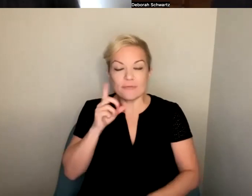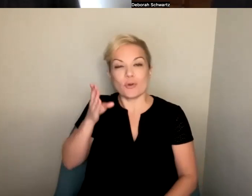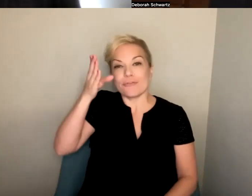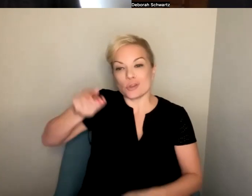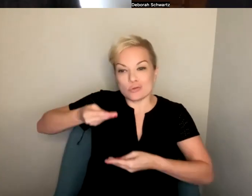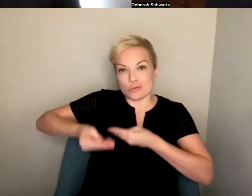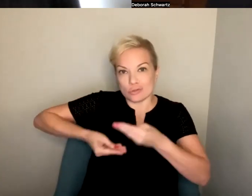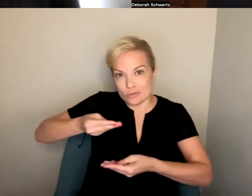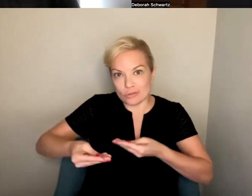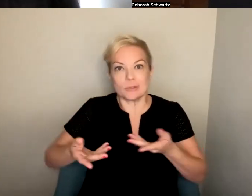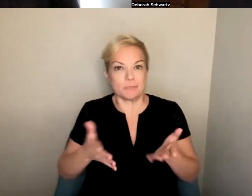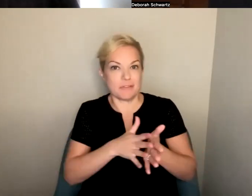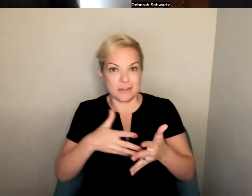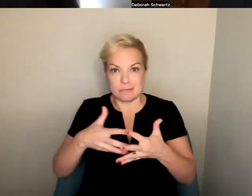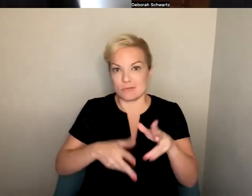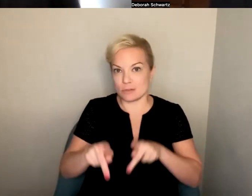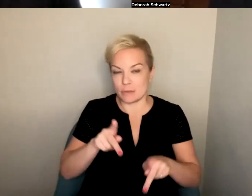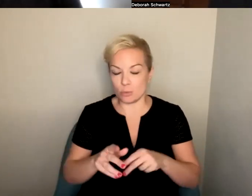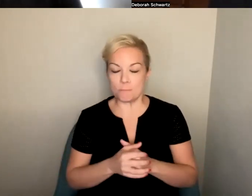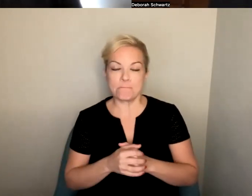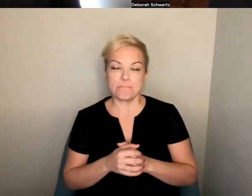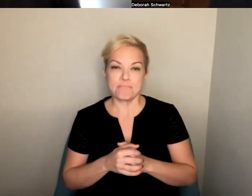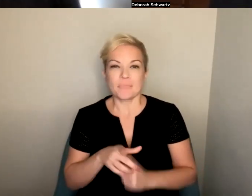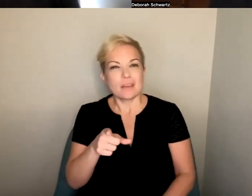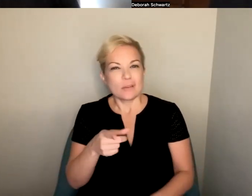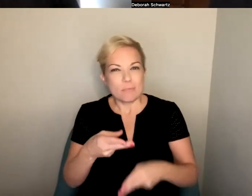and there's a great number of individuals I don't do it unless- I should you reference the LaSalle